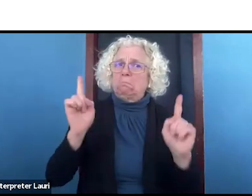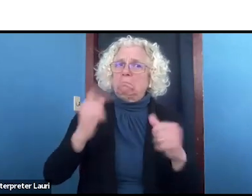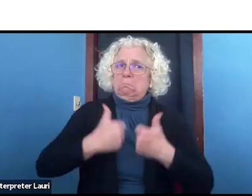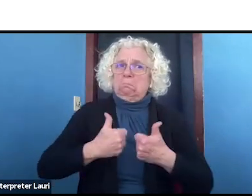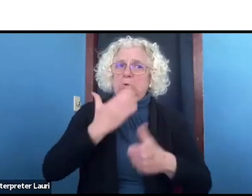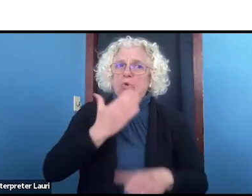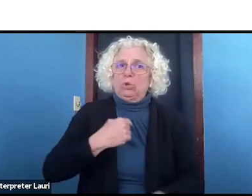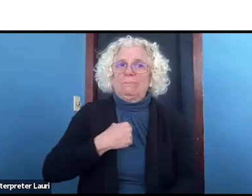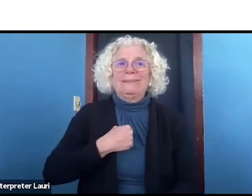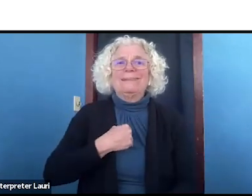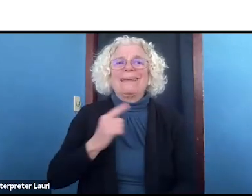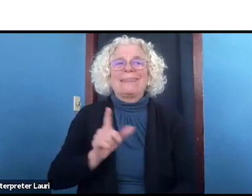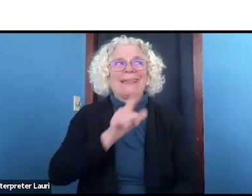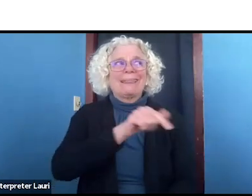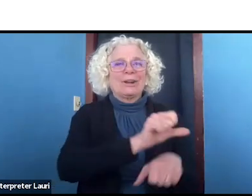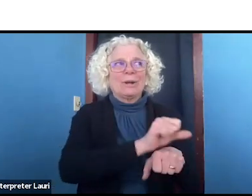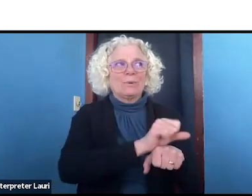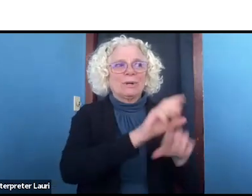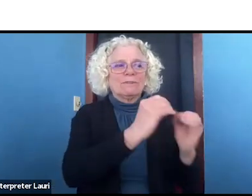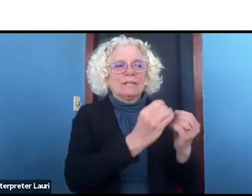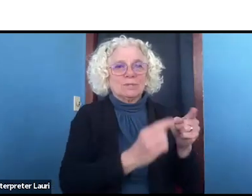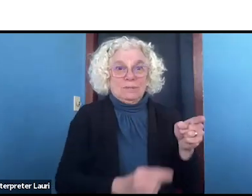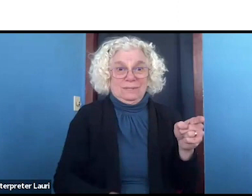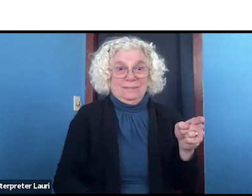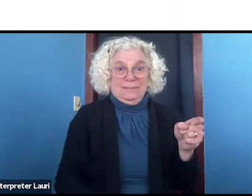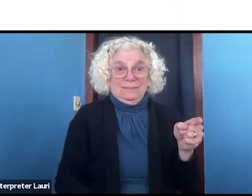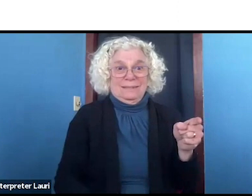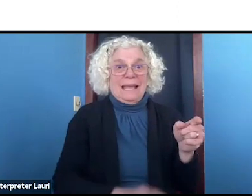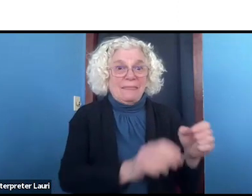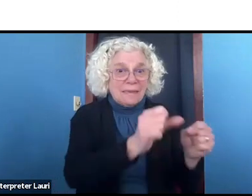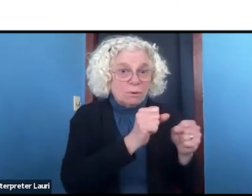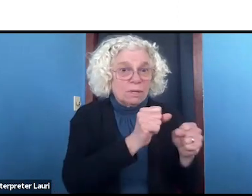that really had a strong commitment to diversity, equity and inclusion